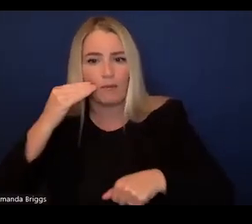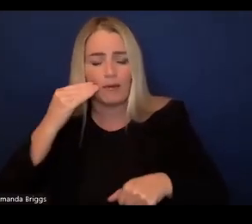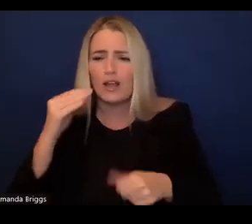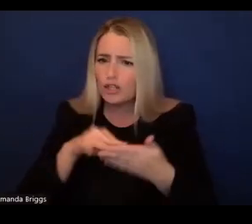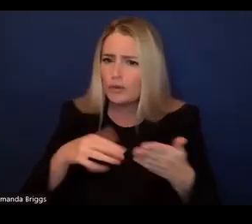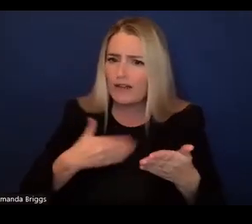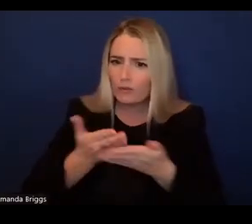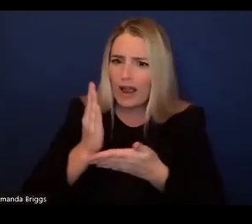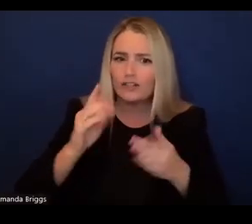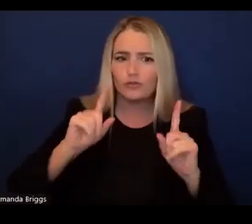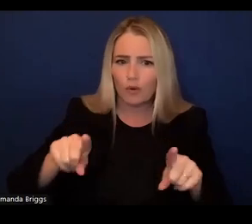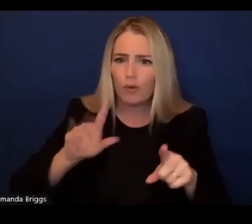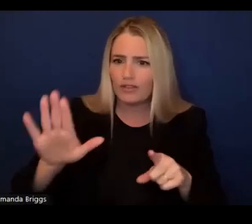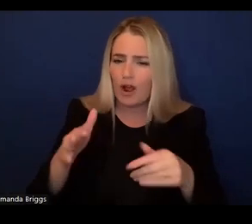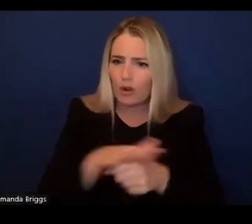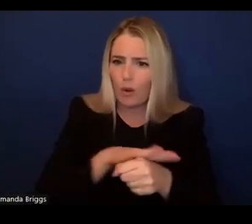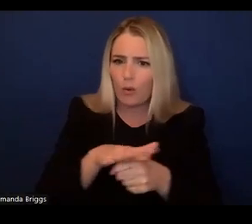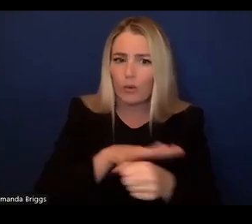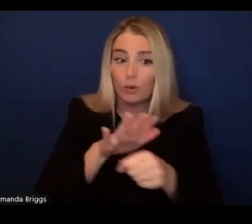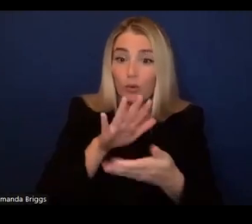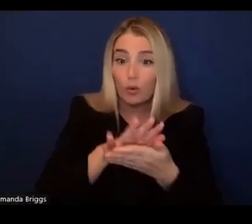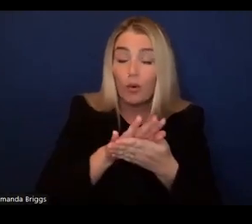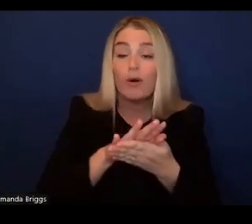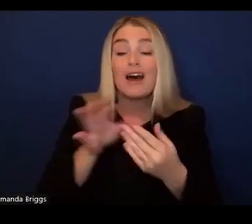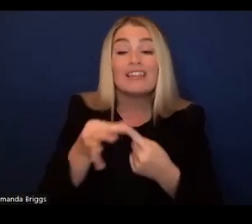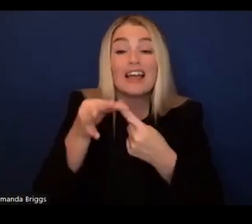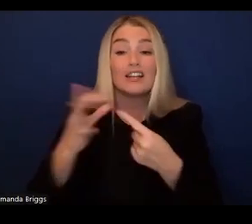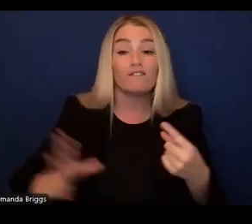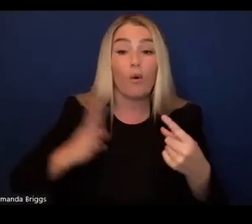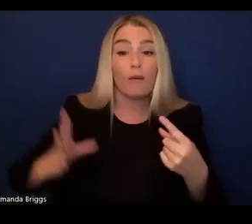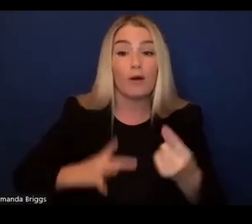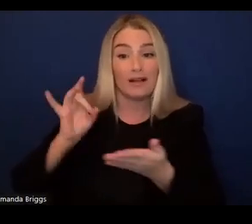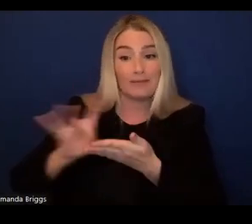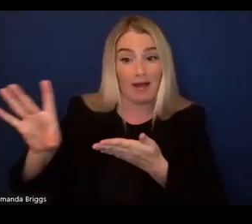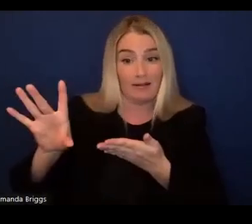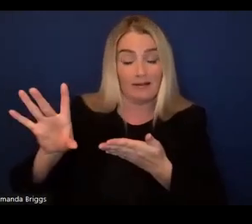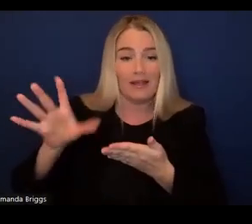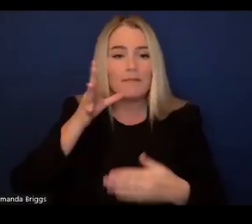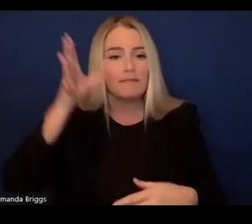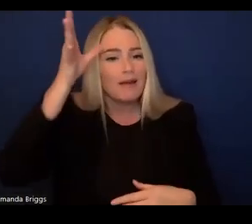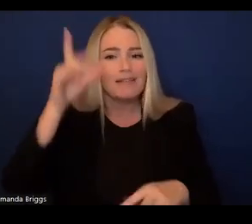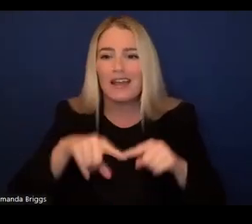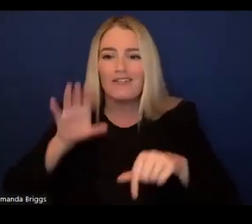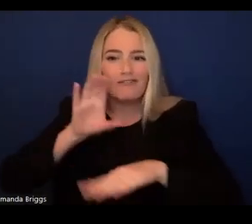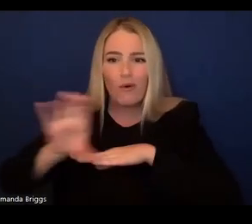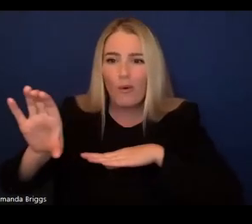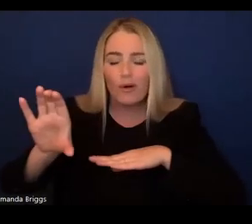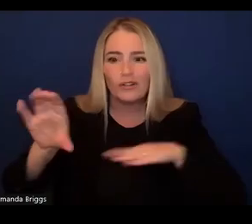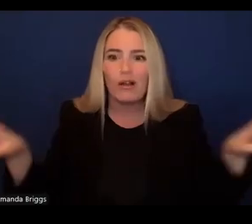their local comprehensive school unless formally expelled. Parents cannot be forced to sit at school with their child.